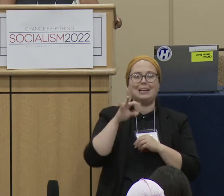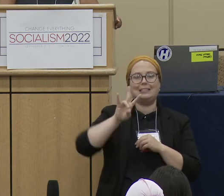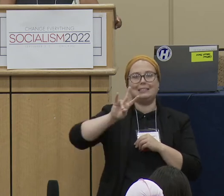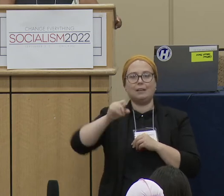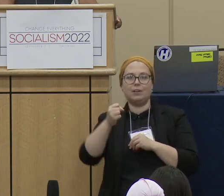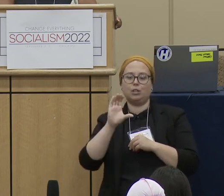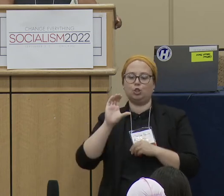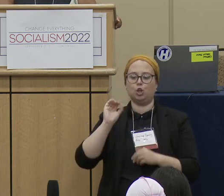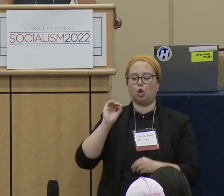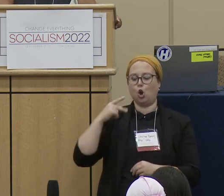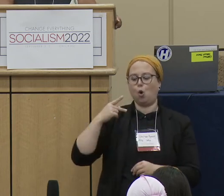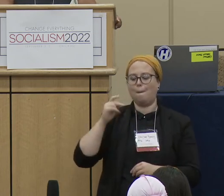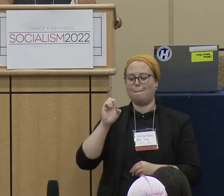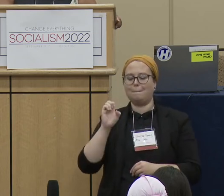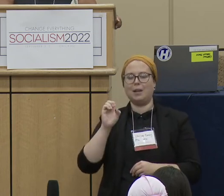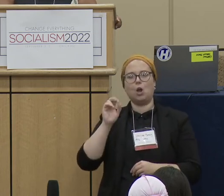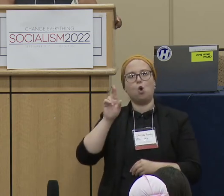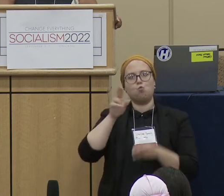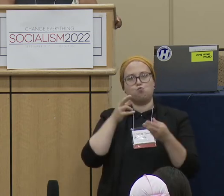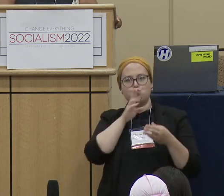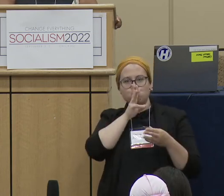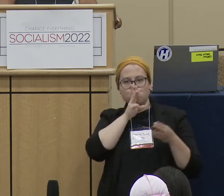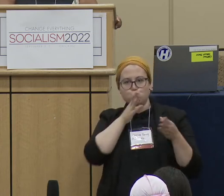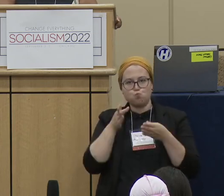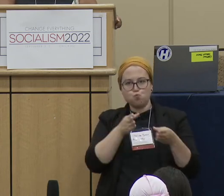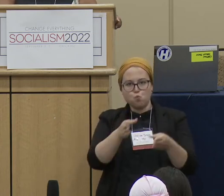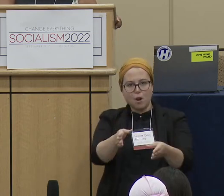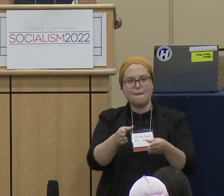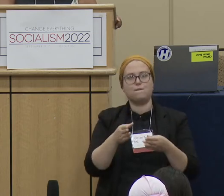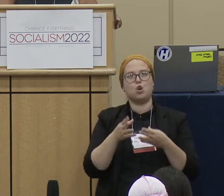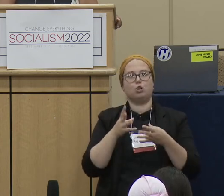look more recently to the 1970s and the river collective, and